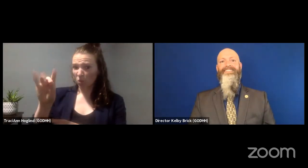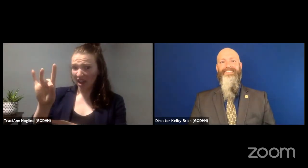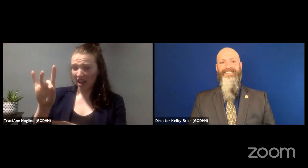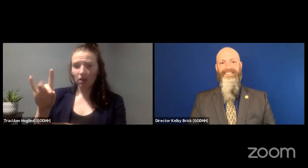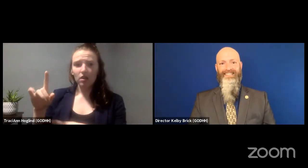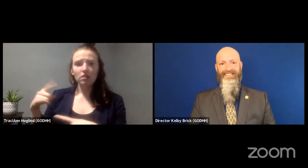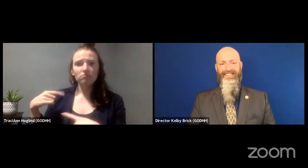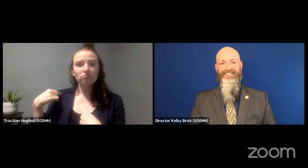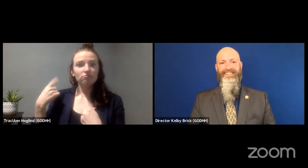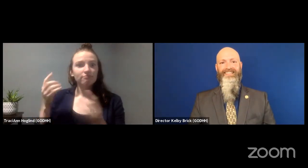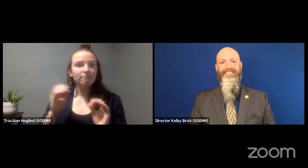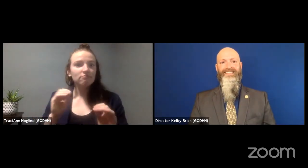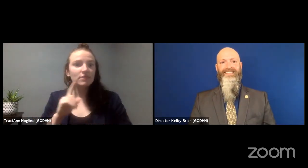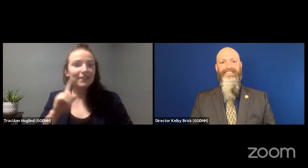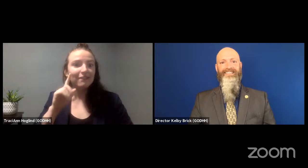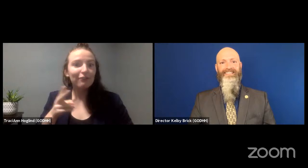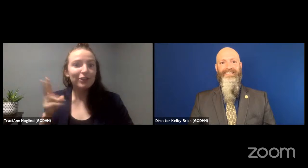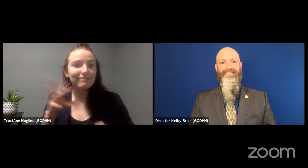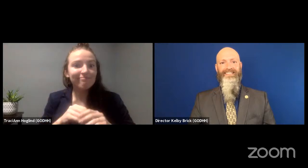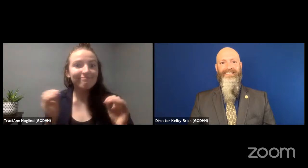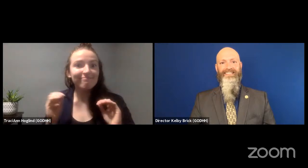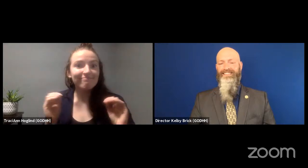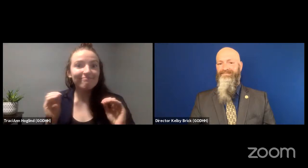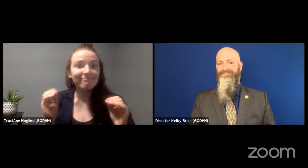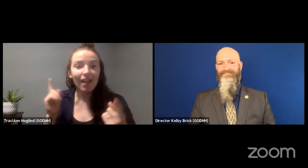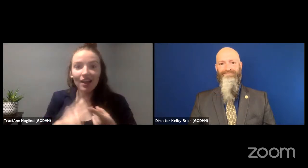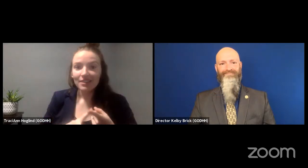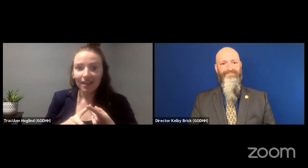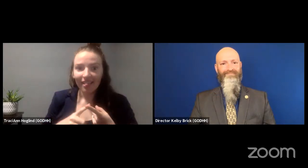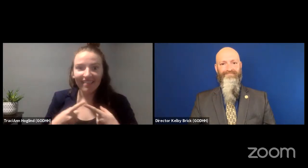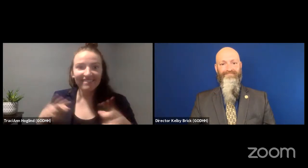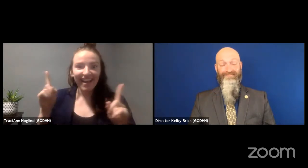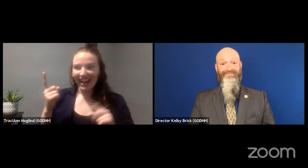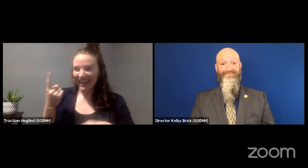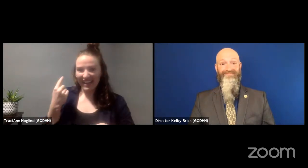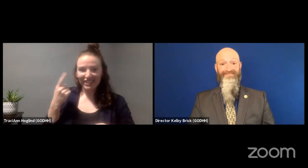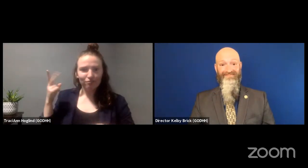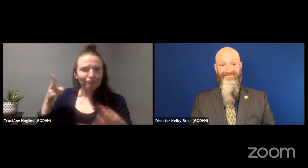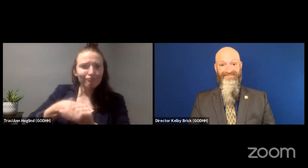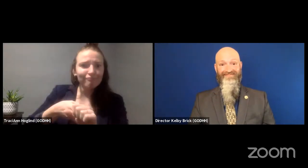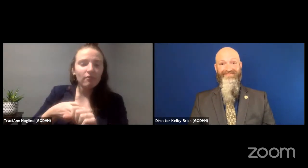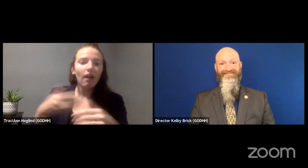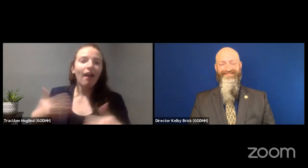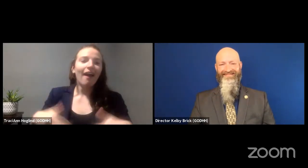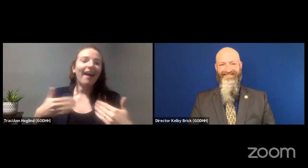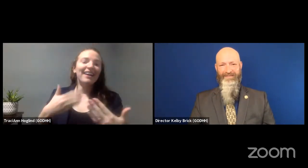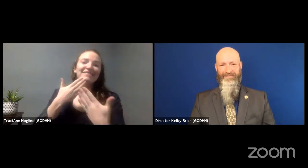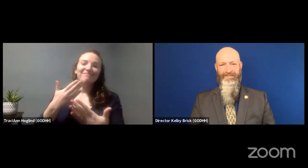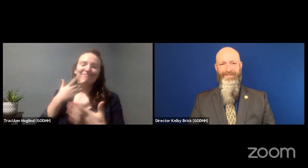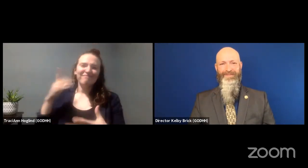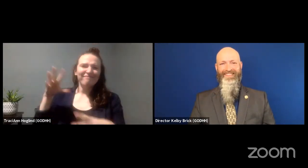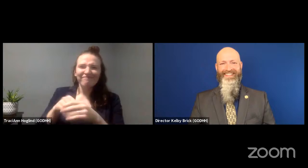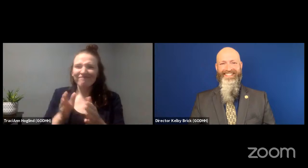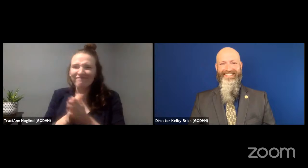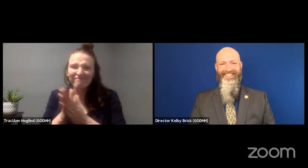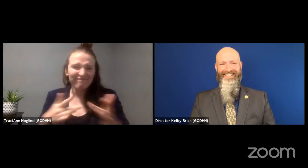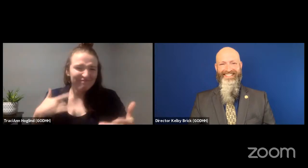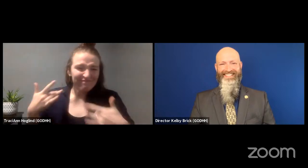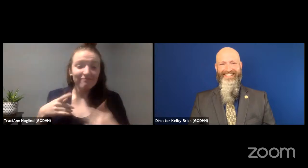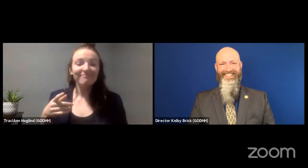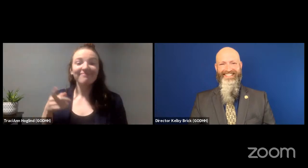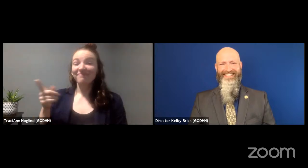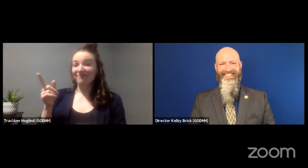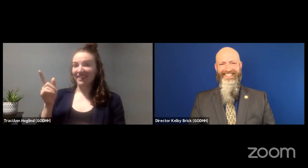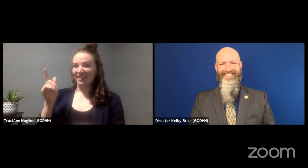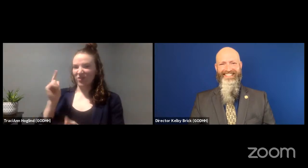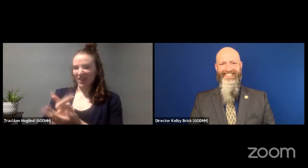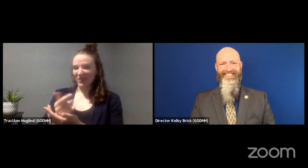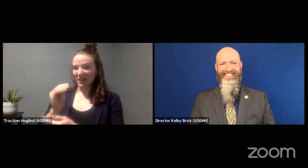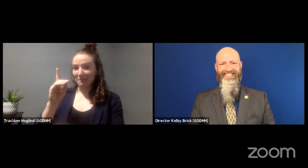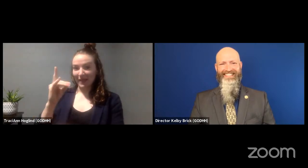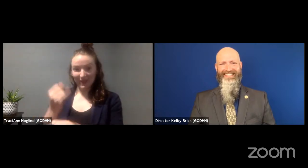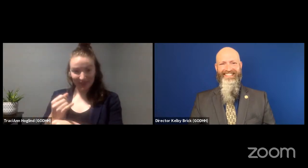office for crime control and prevention. She is the first deaf participant in this advisory